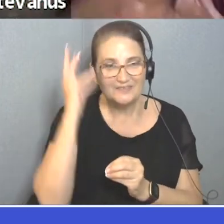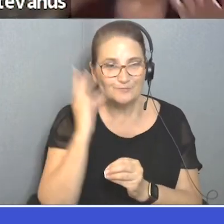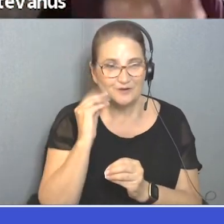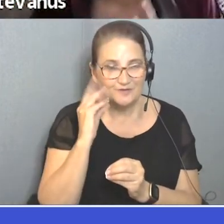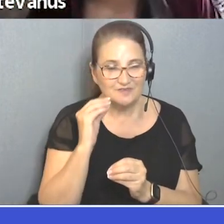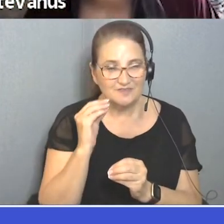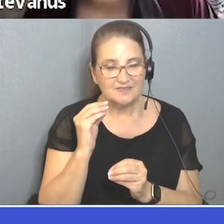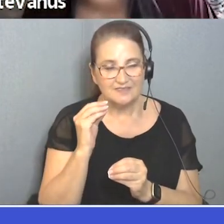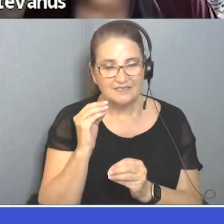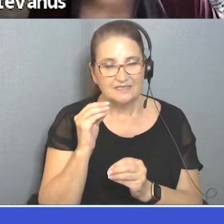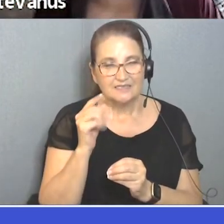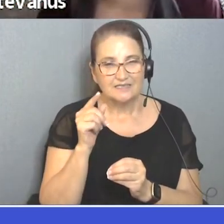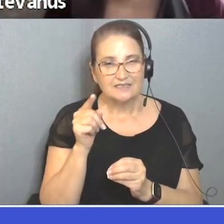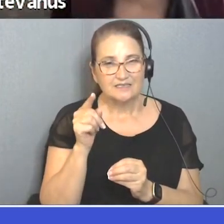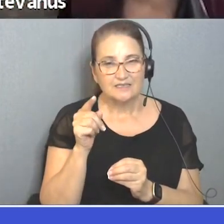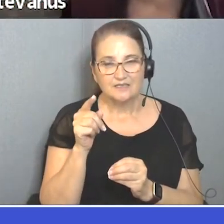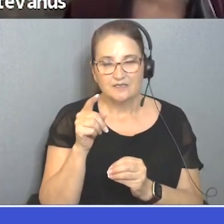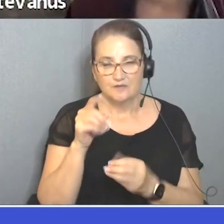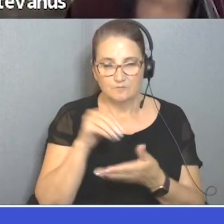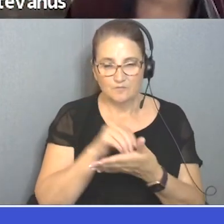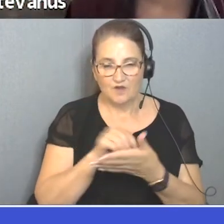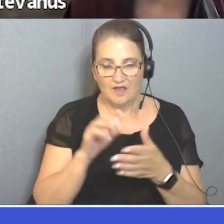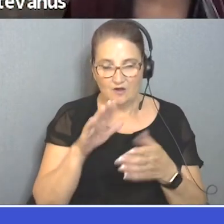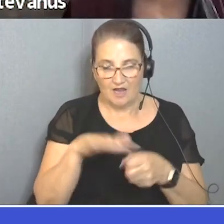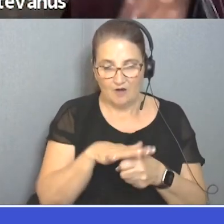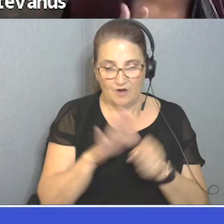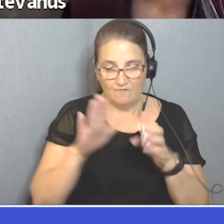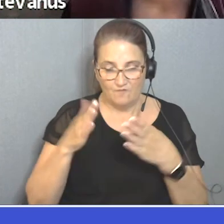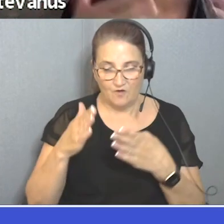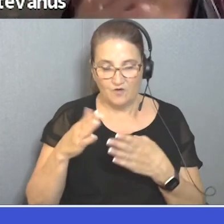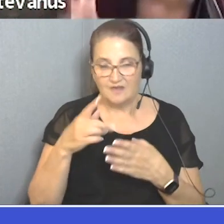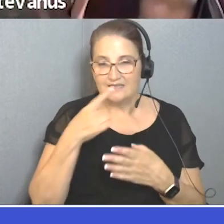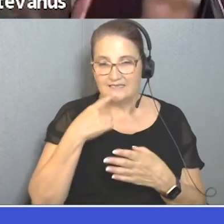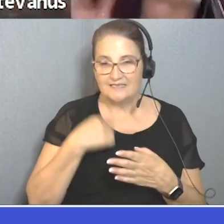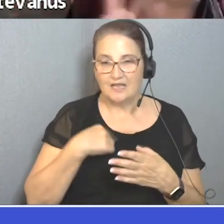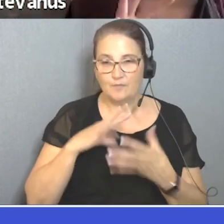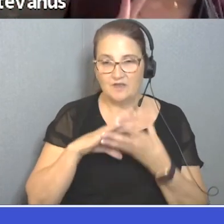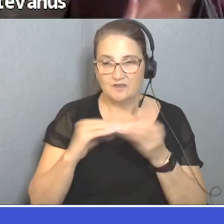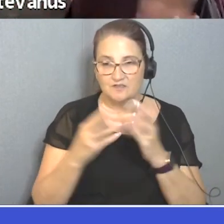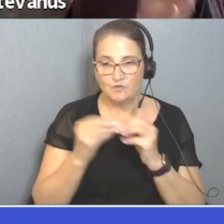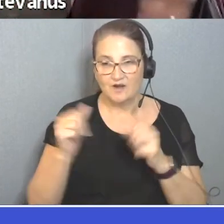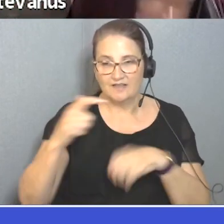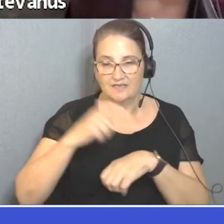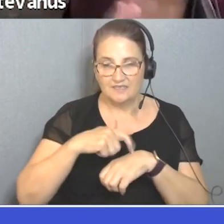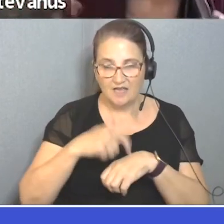experience with. And you write in your area of focus. And then thirdly, could you tell me a story about a time when, dot,